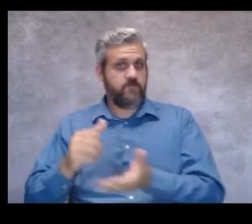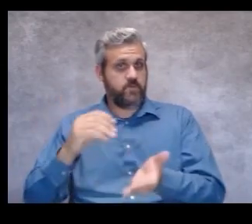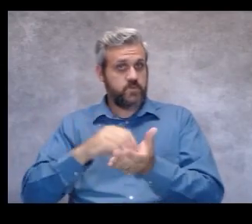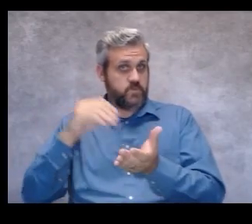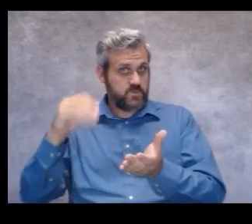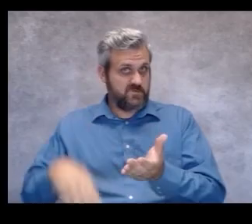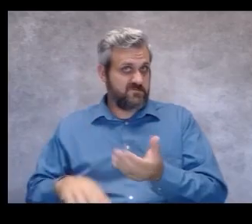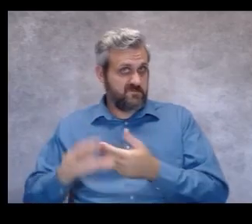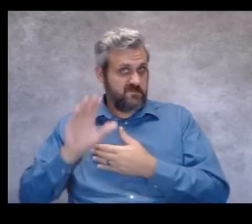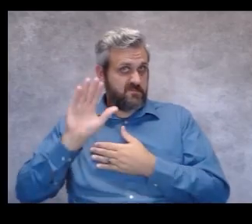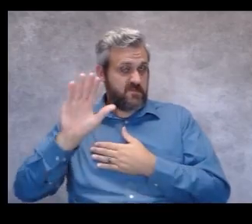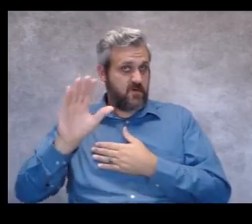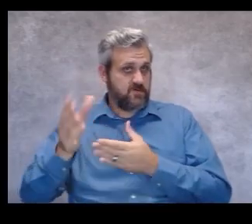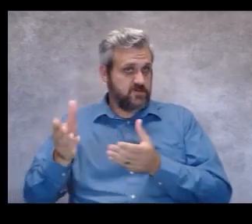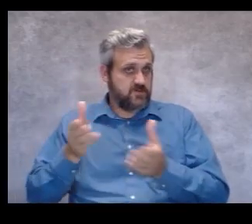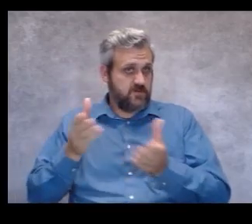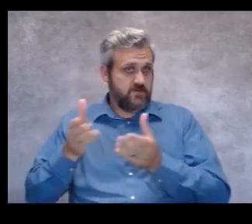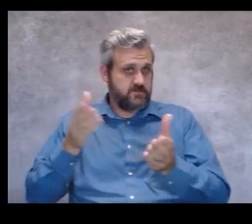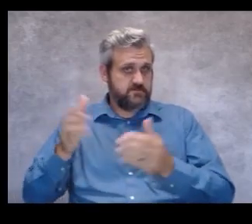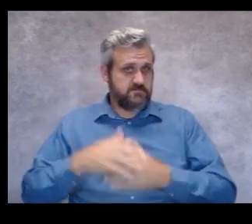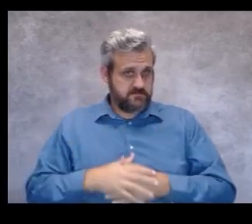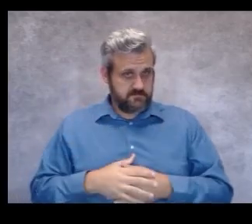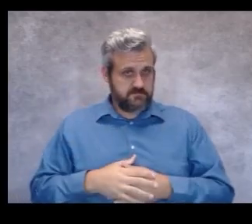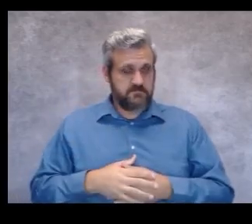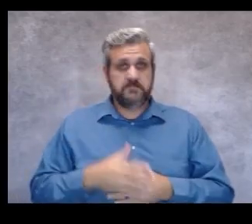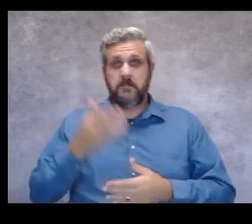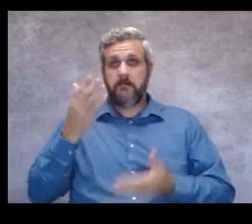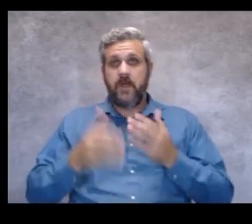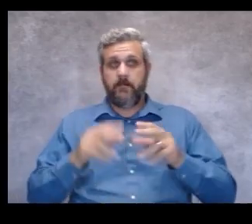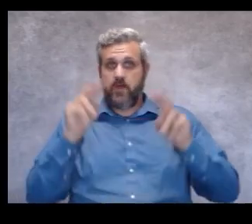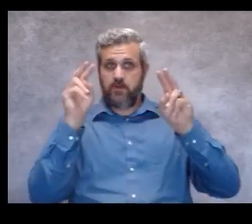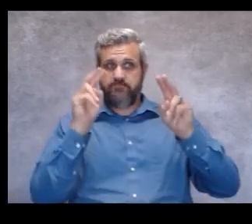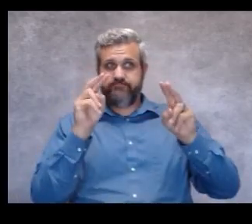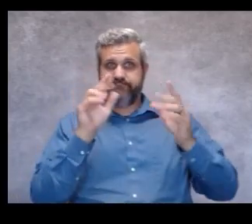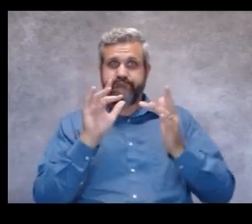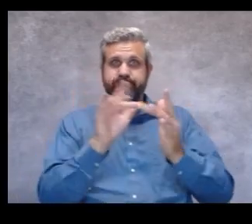students in their services. Also, you might turn to community members and